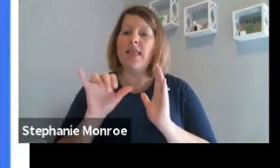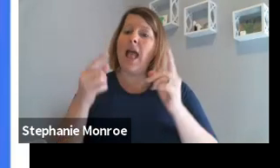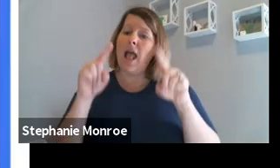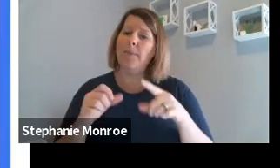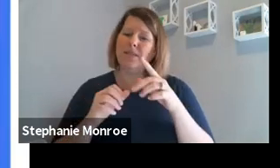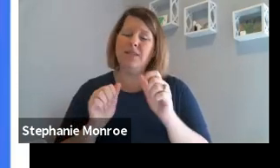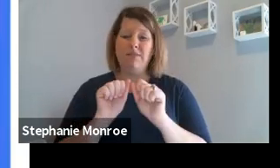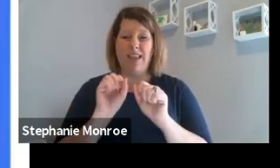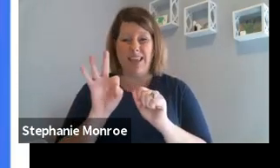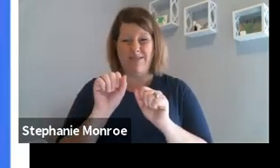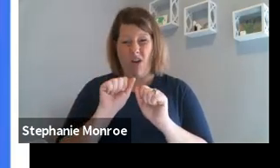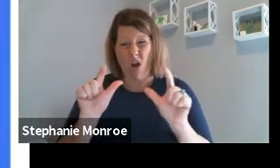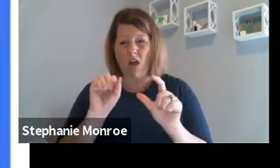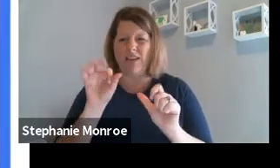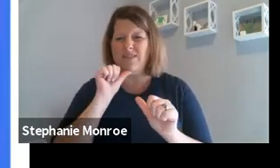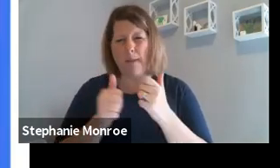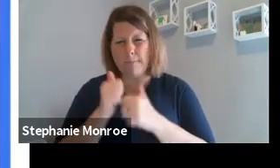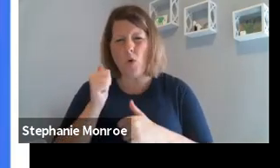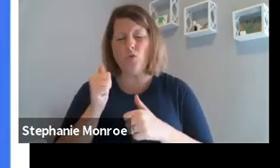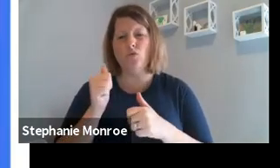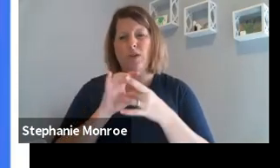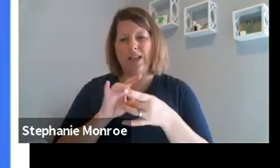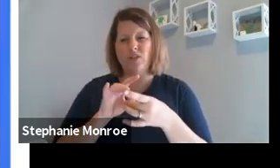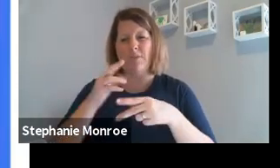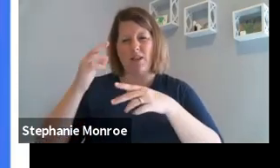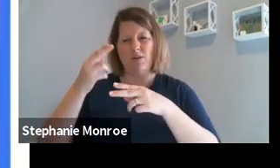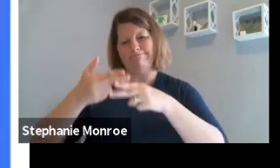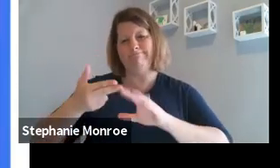that are abusive. What we talked about here, is the use of language,